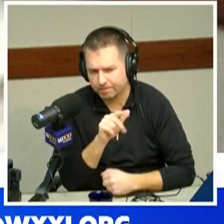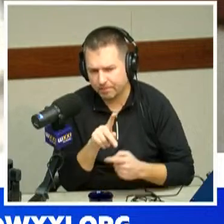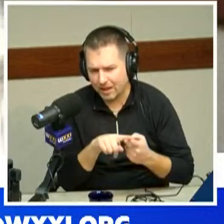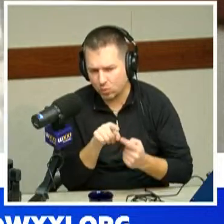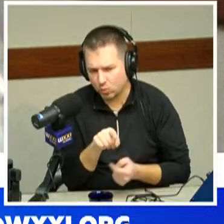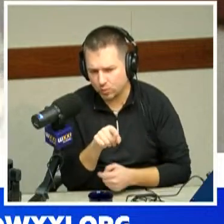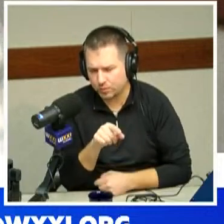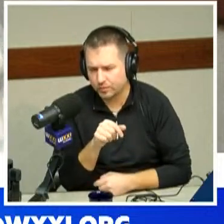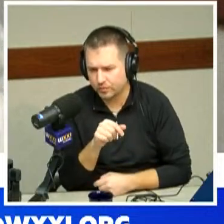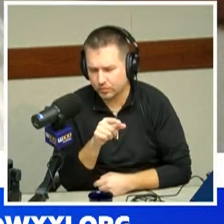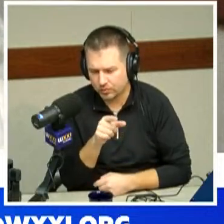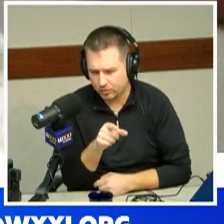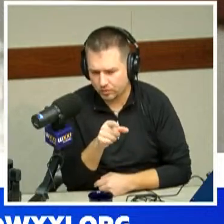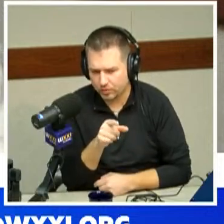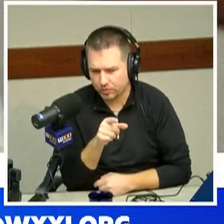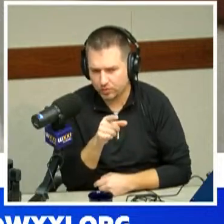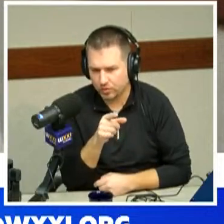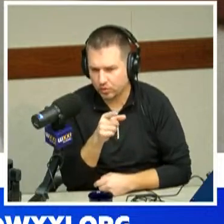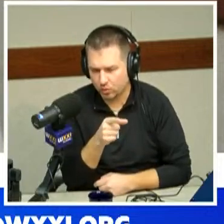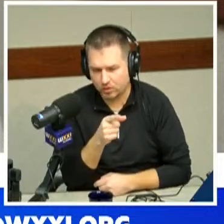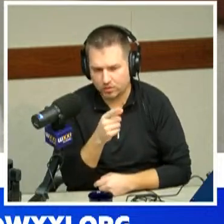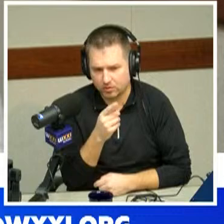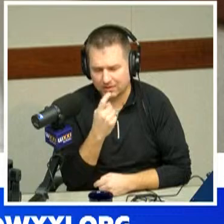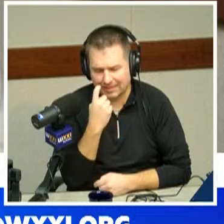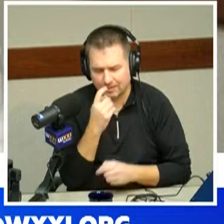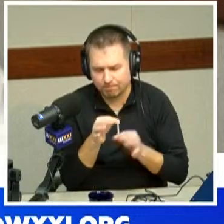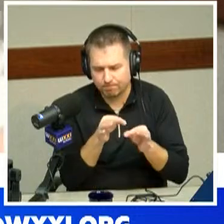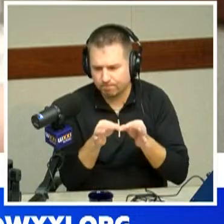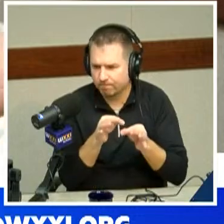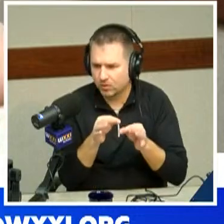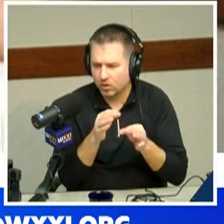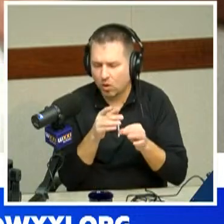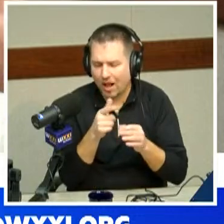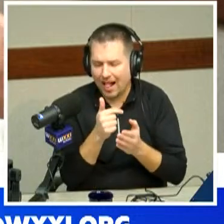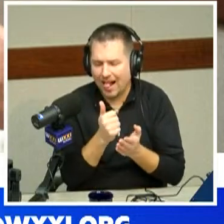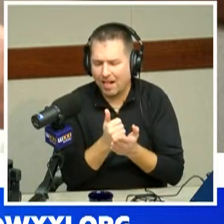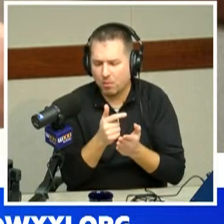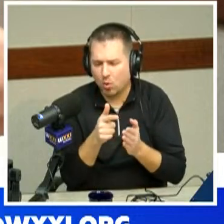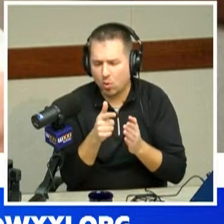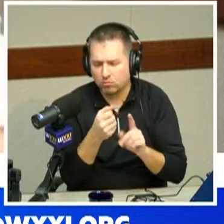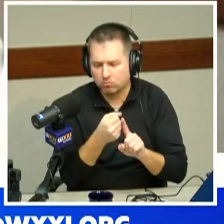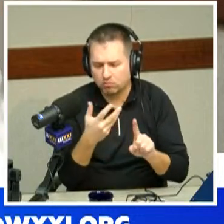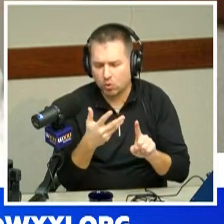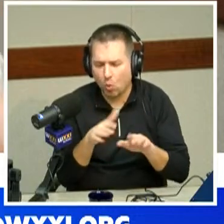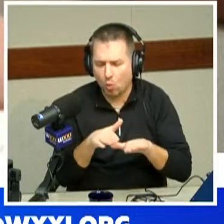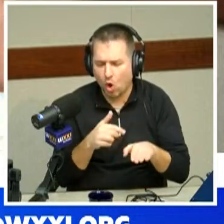you had you offered so so lovely a few minutes ago to kind of walk us through the technology that